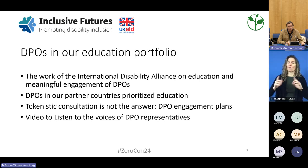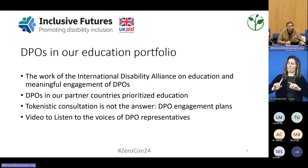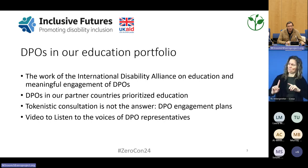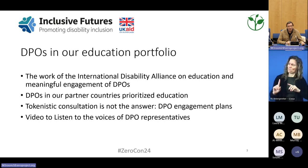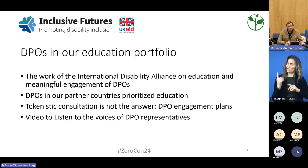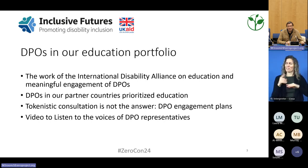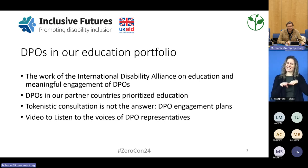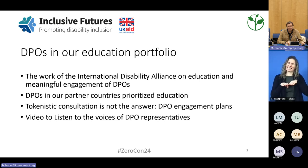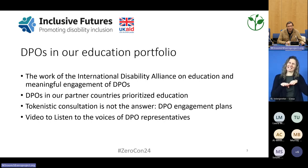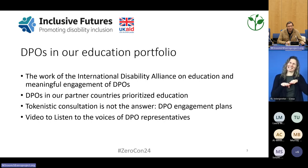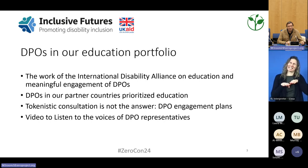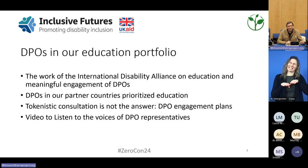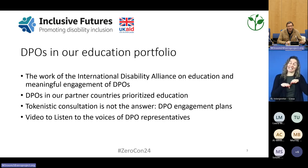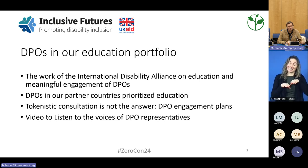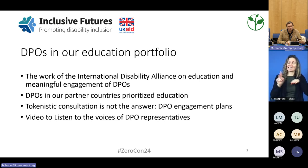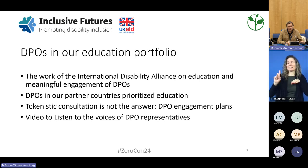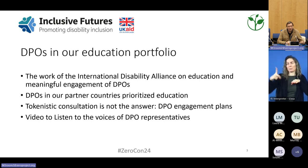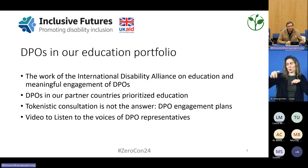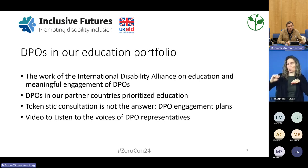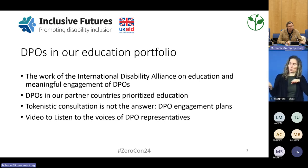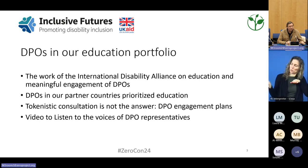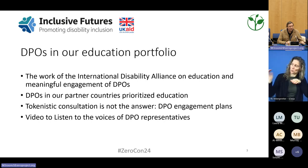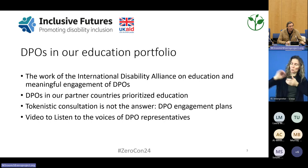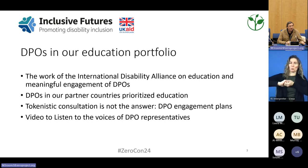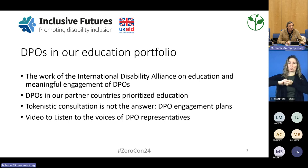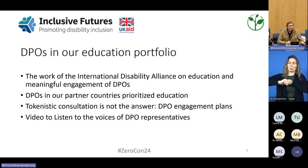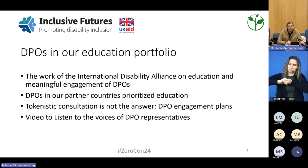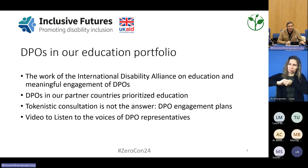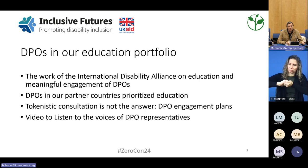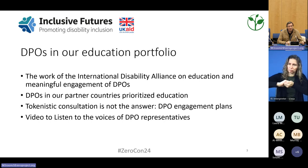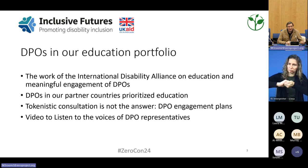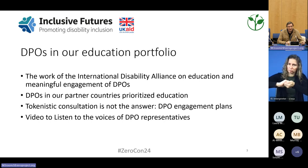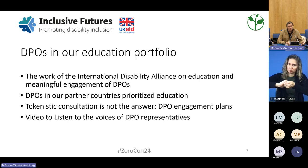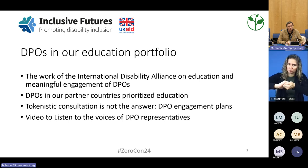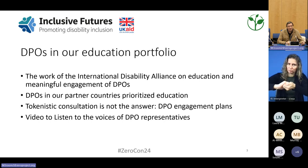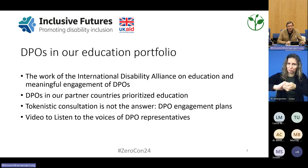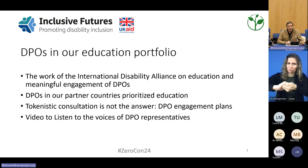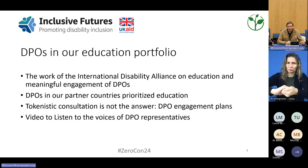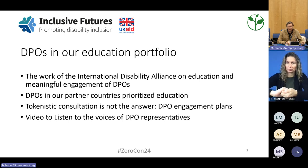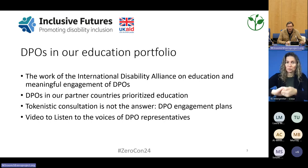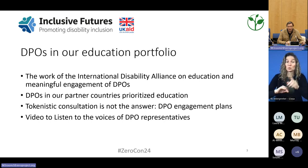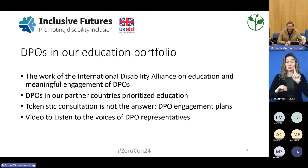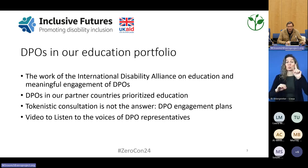our program, and that is also why the education portfolio became the biggest one in our overall